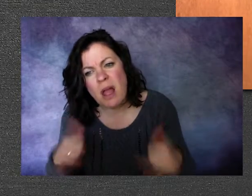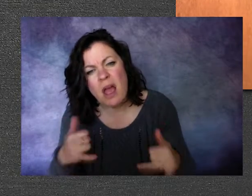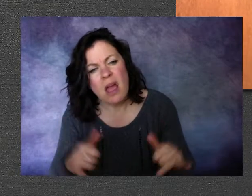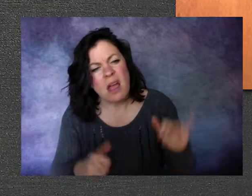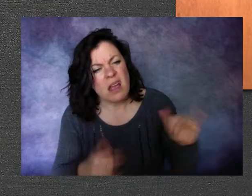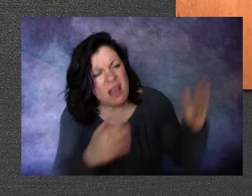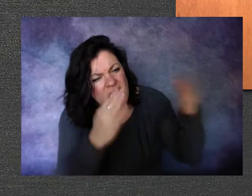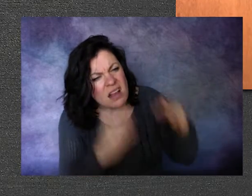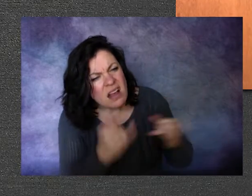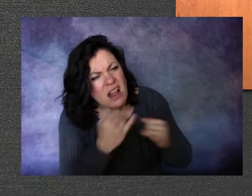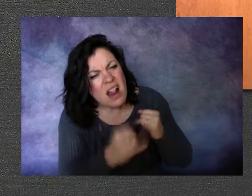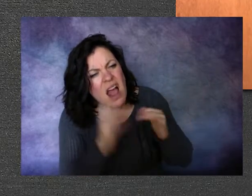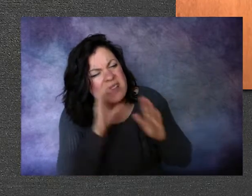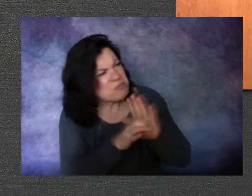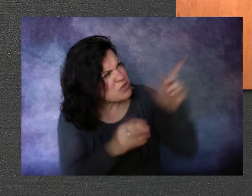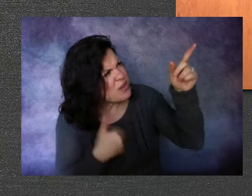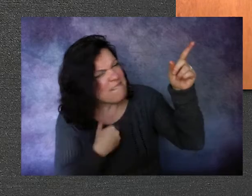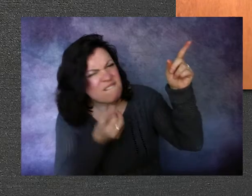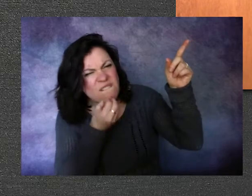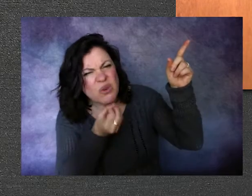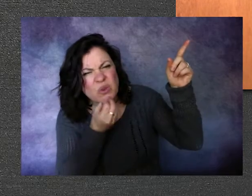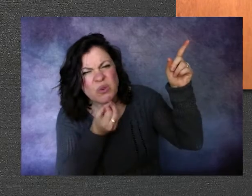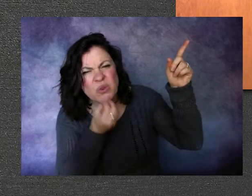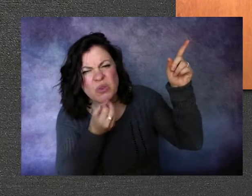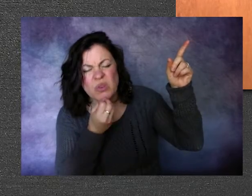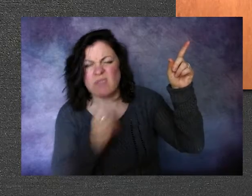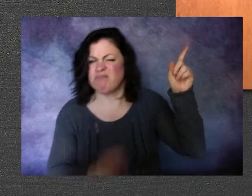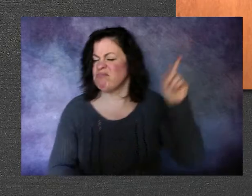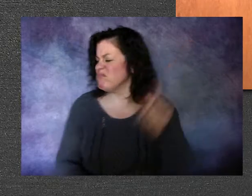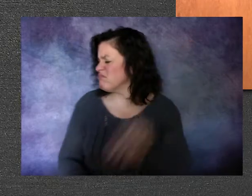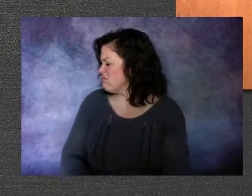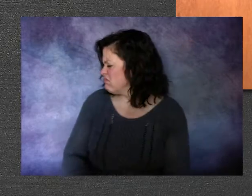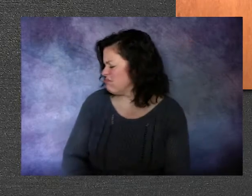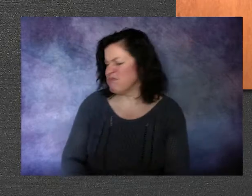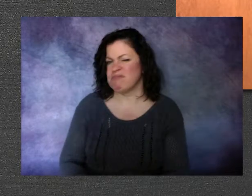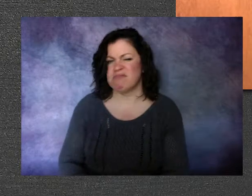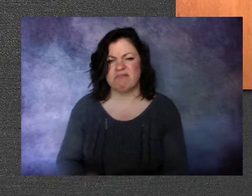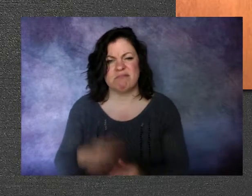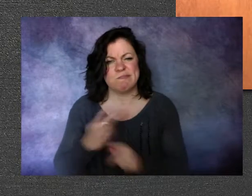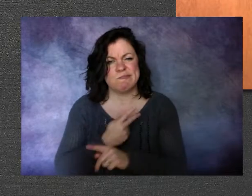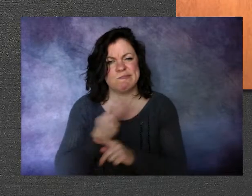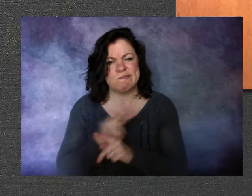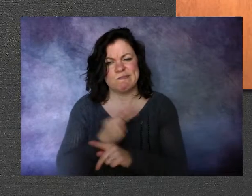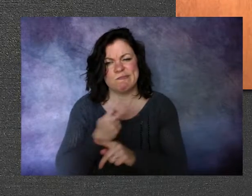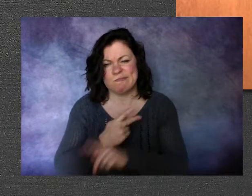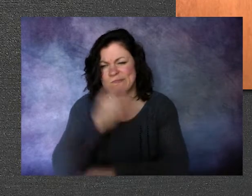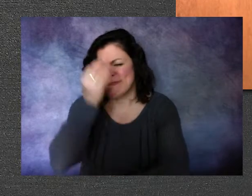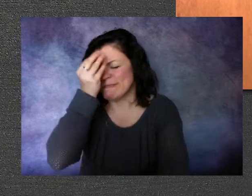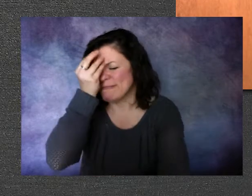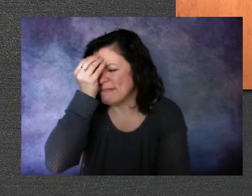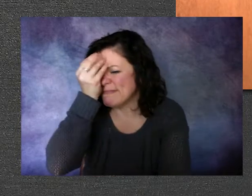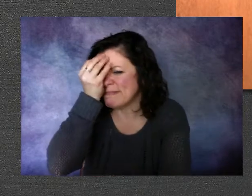And what's this picture down here? That looks like food. Where might George be?